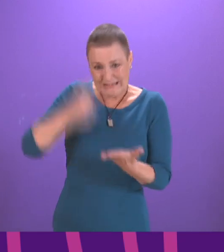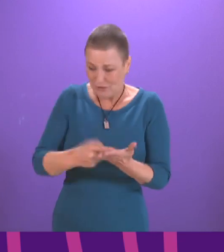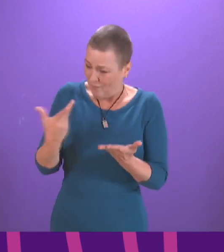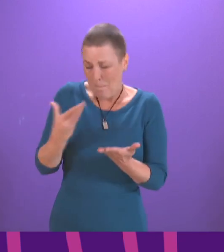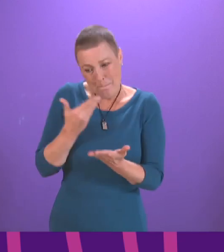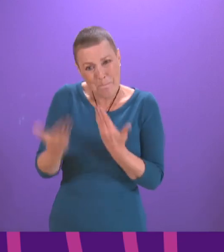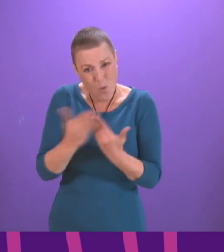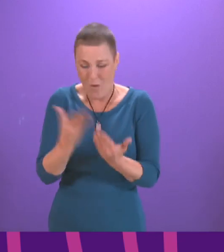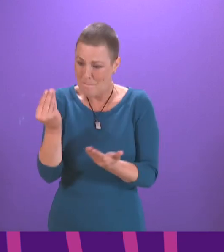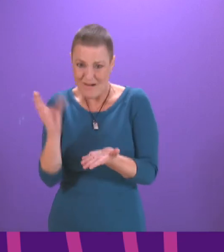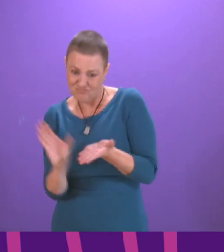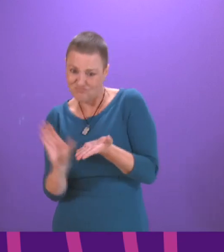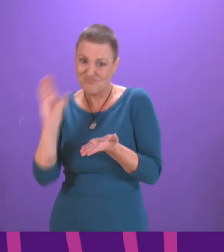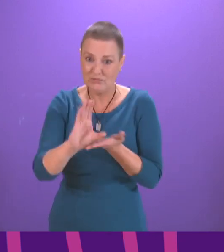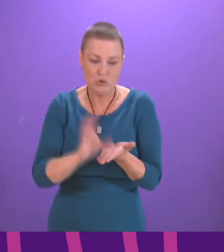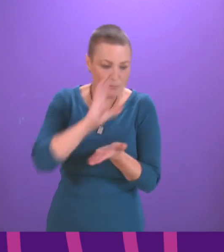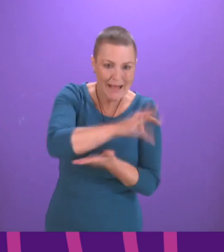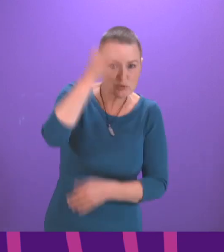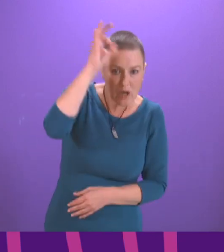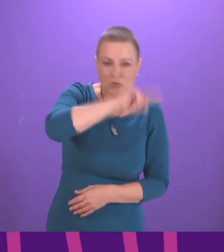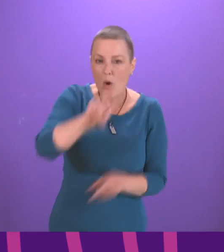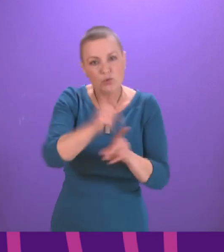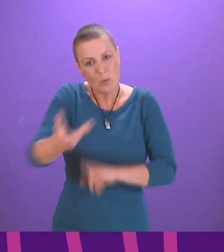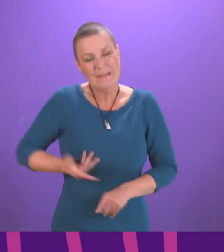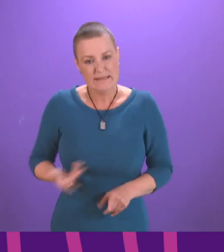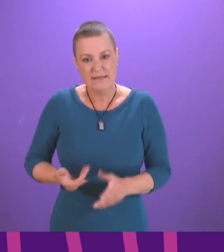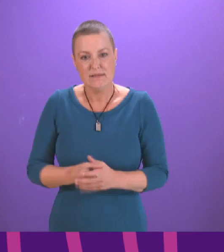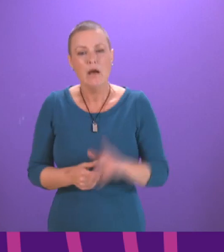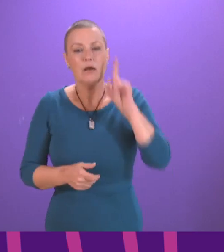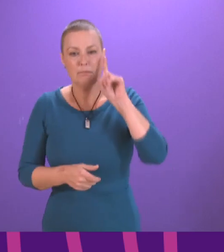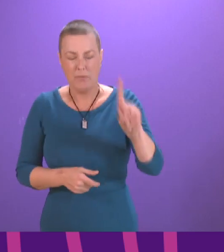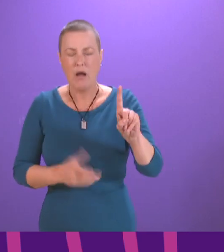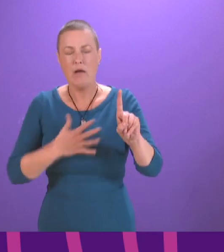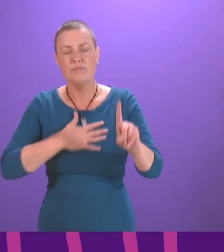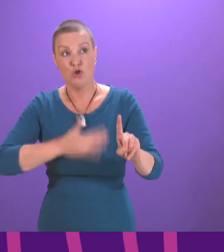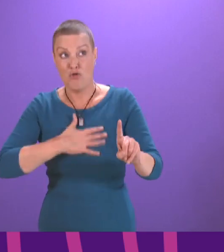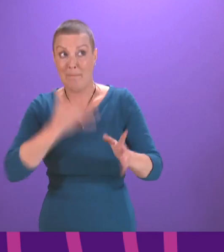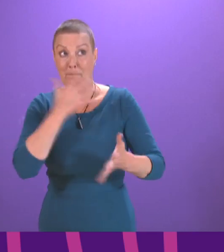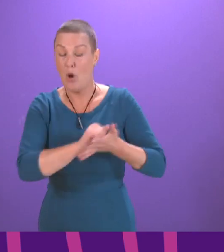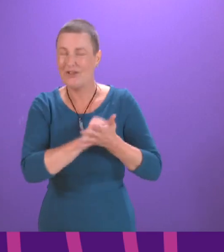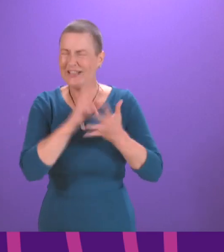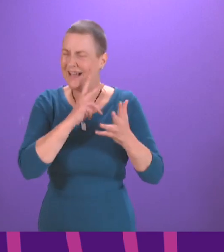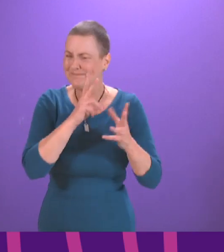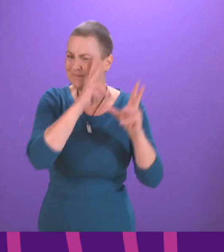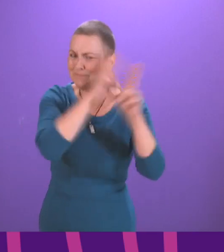available so that we can pass that on to councils and businesses. This is the bit of the question that I did not fully catch, and I apologise to Patrick